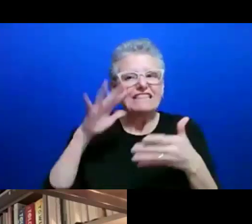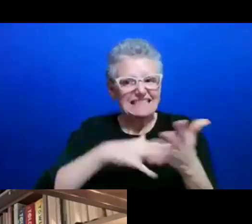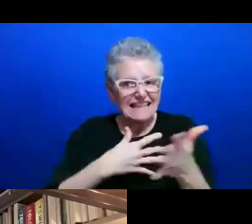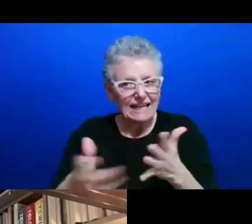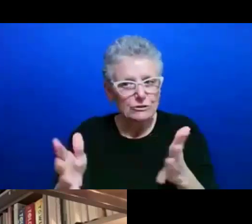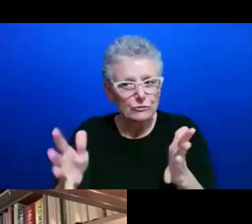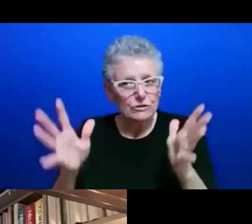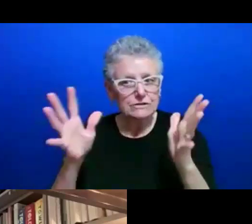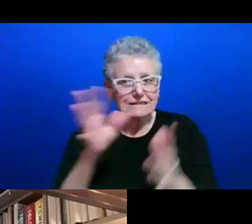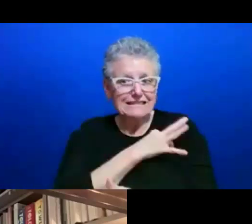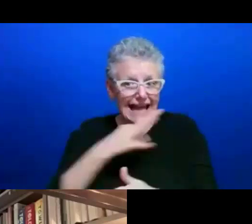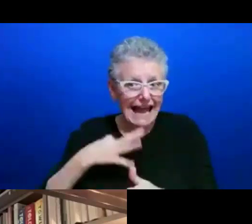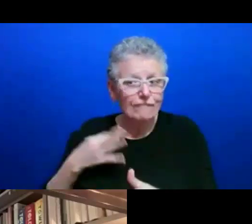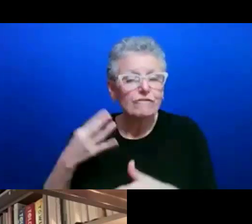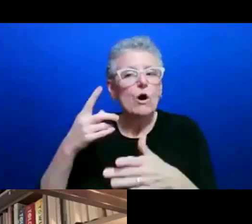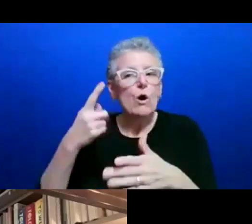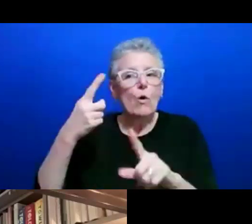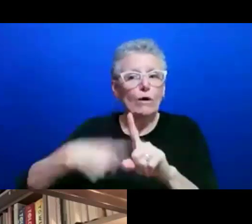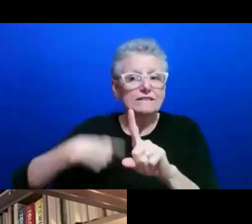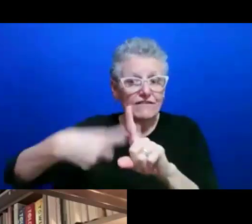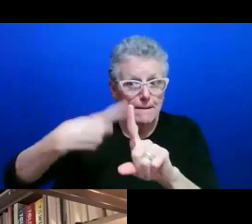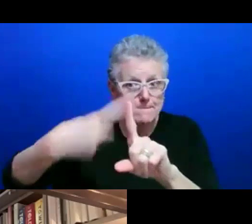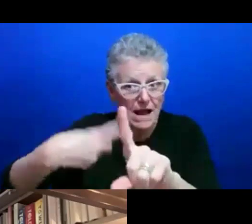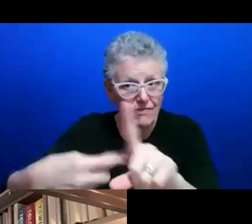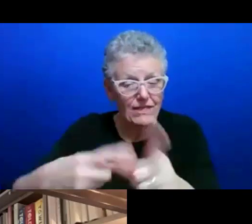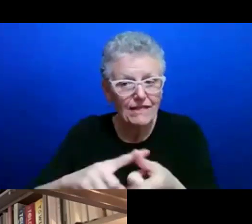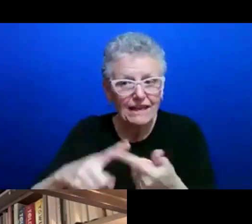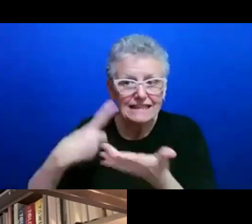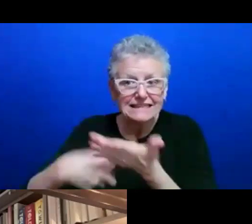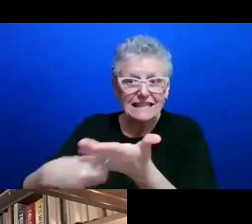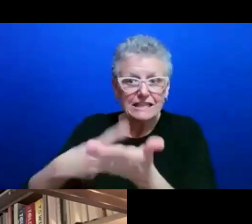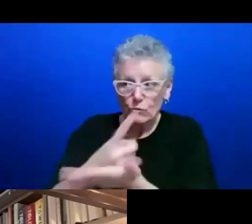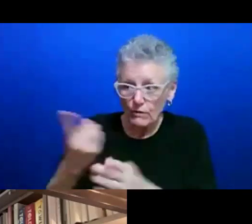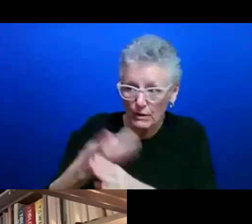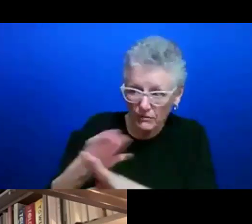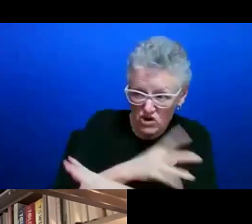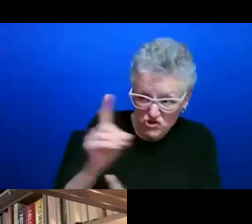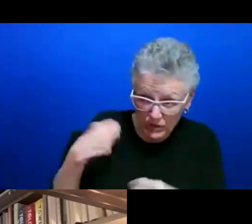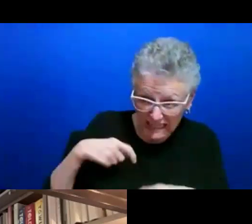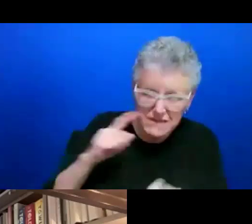and then discussing a week before, hey, do we need to meet or not? But I think it's been